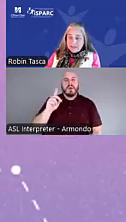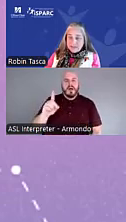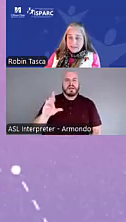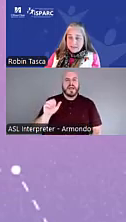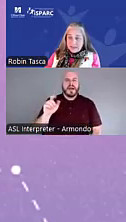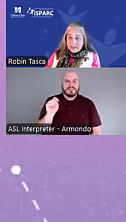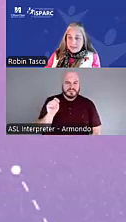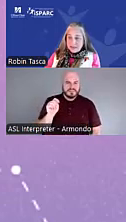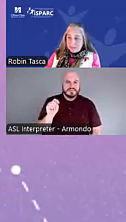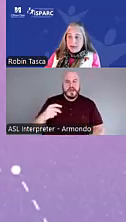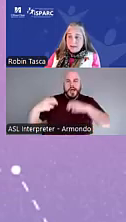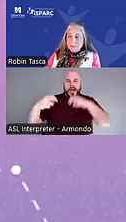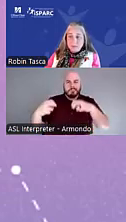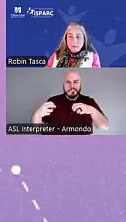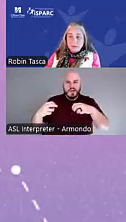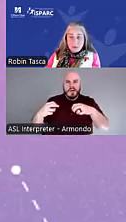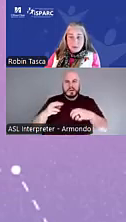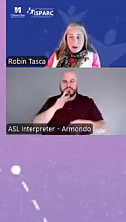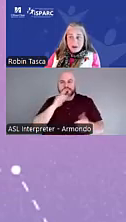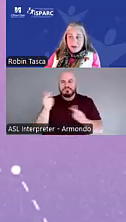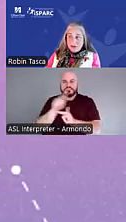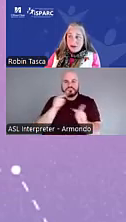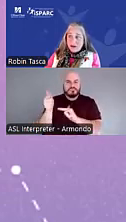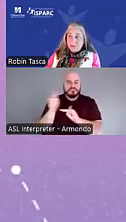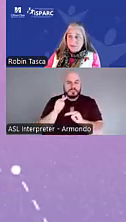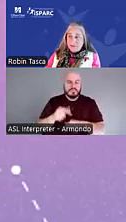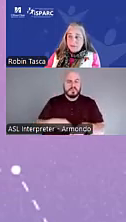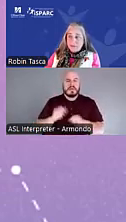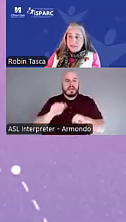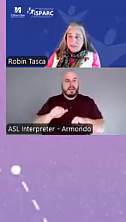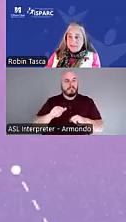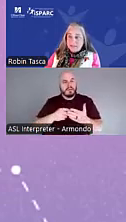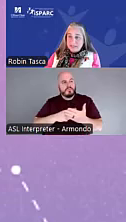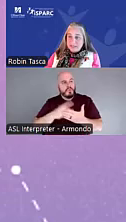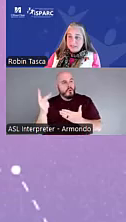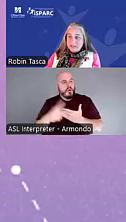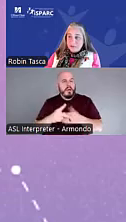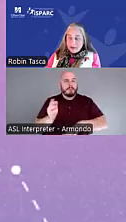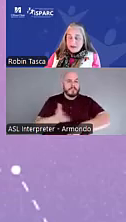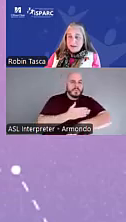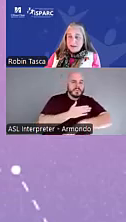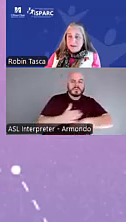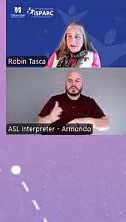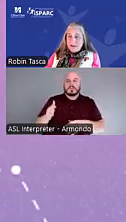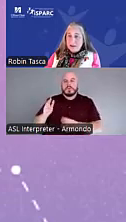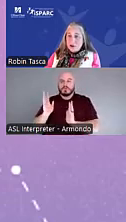It is a program, music or talk, available in a digital format.